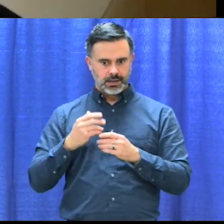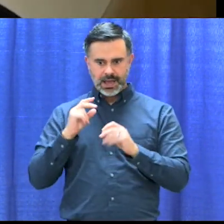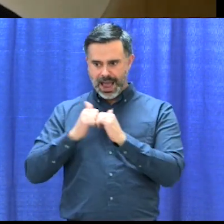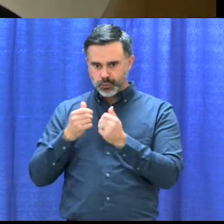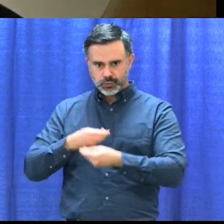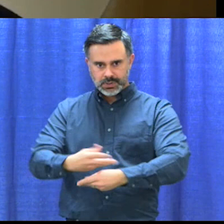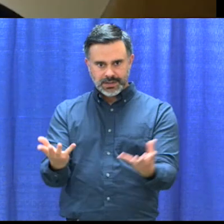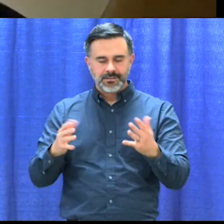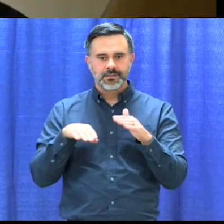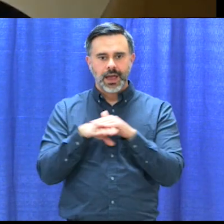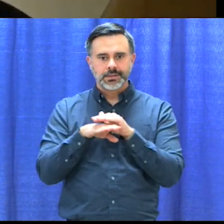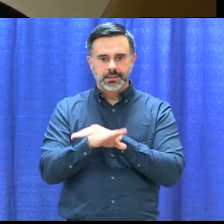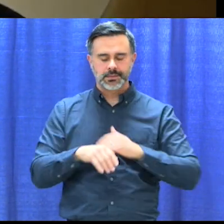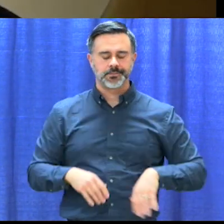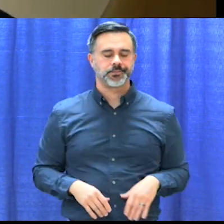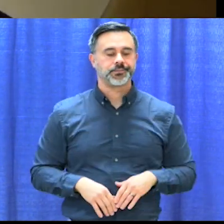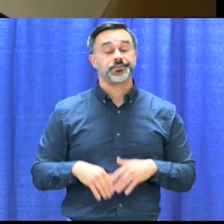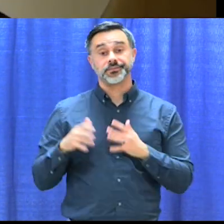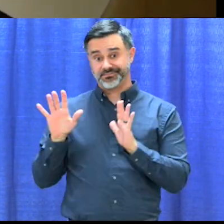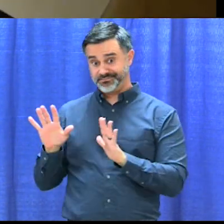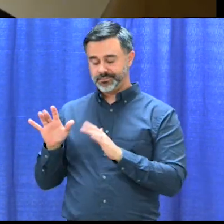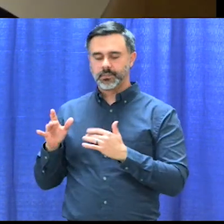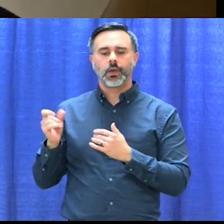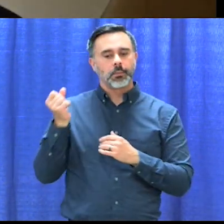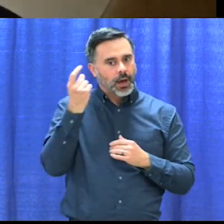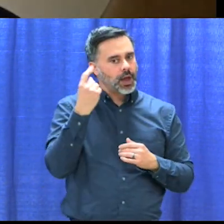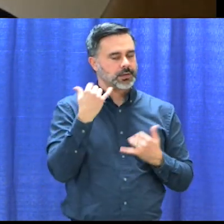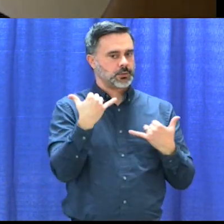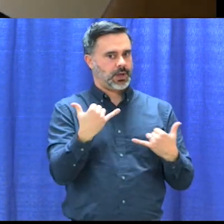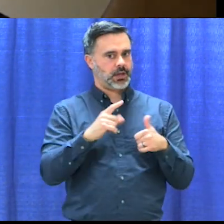Having said that today we started our day our first day of distance learning.